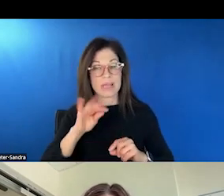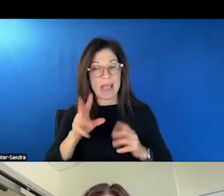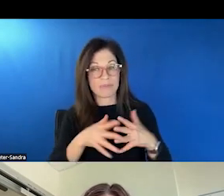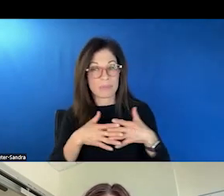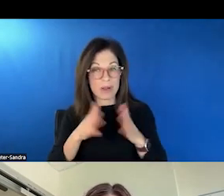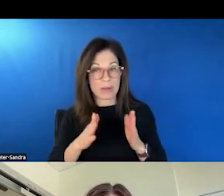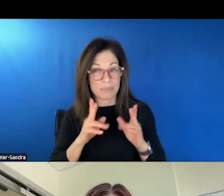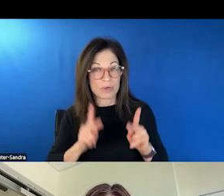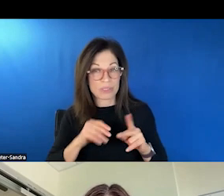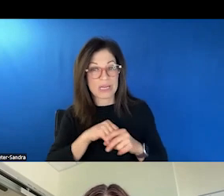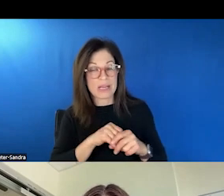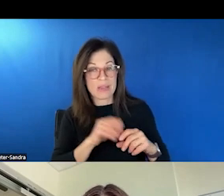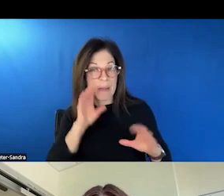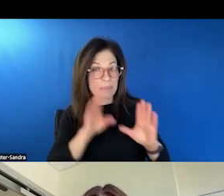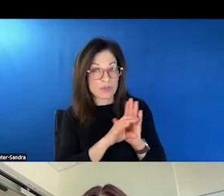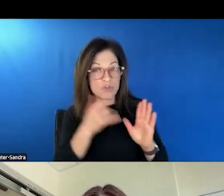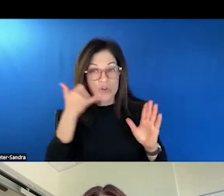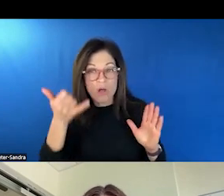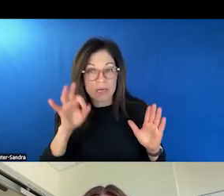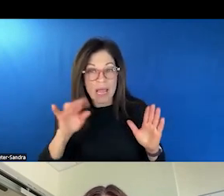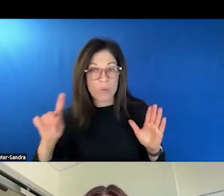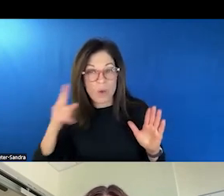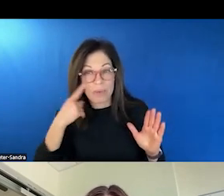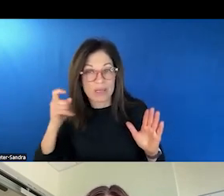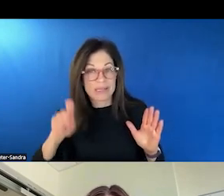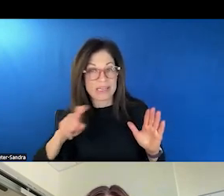BECAUSE THEY NEEDED A RESPONSE NOW. WE ALSO DON'T HAVE THAT